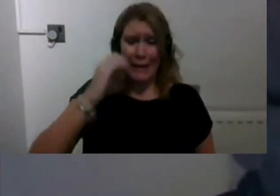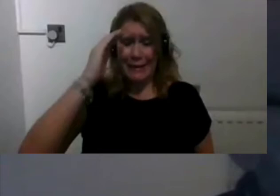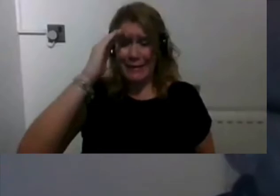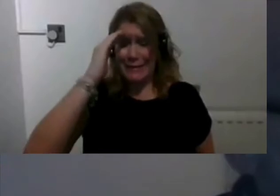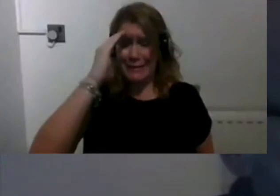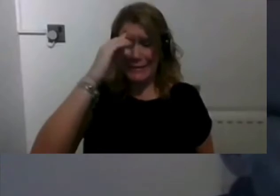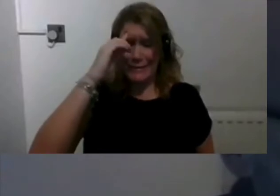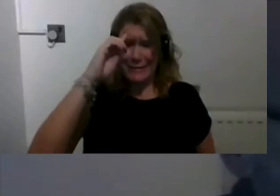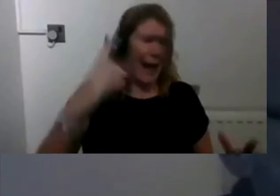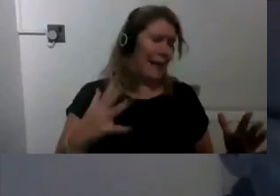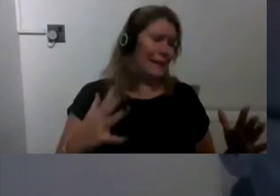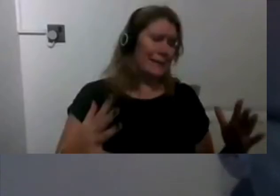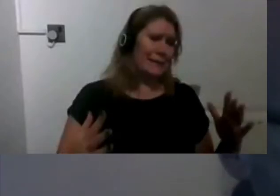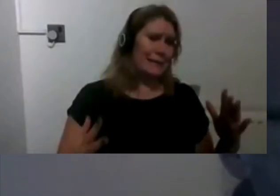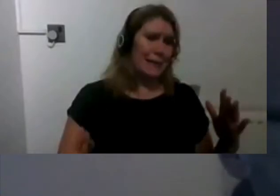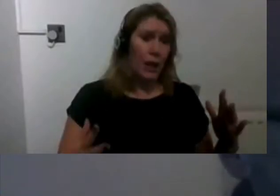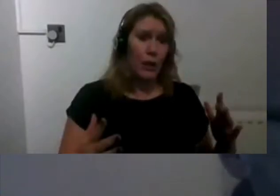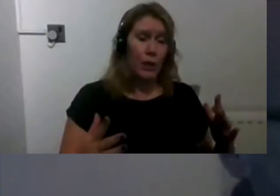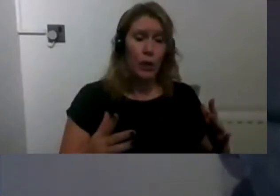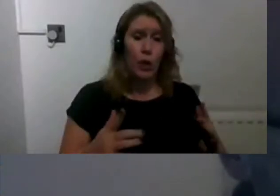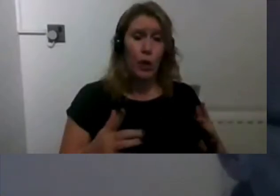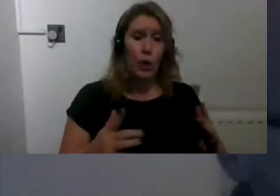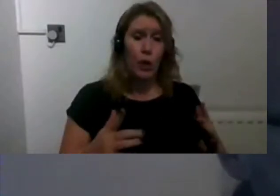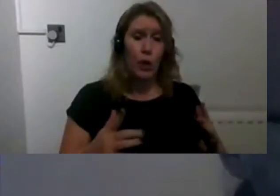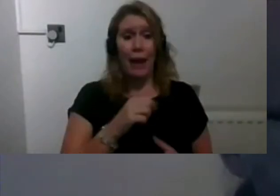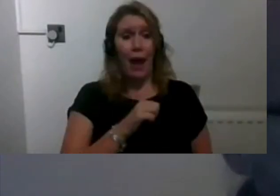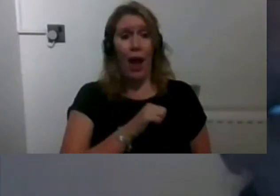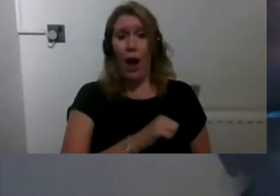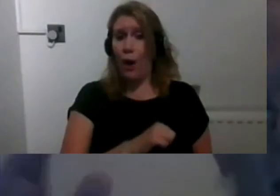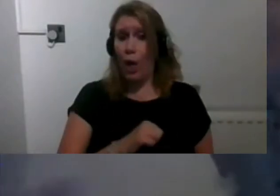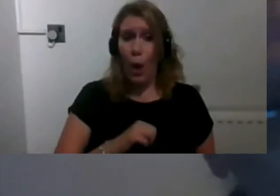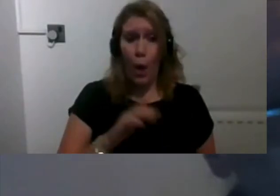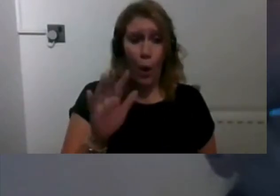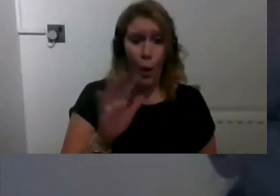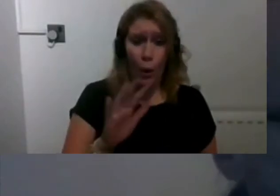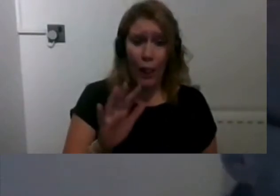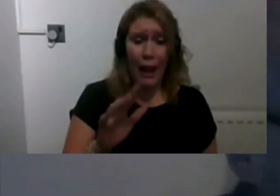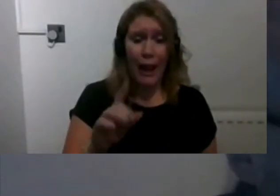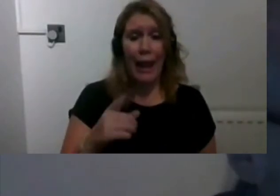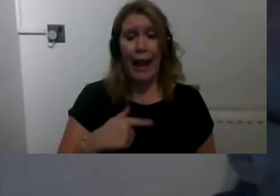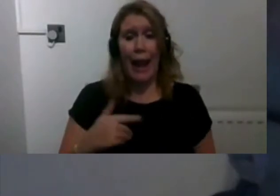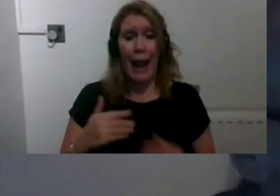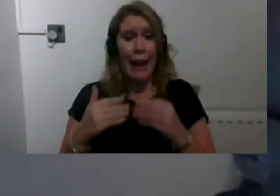Humane unholy lead away. Heading for a better day.